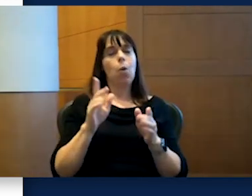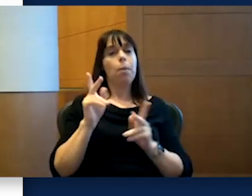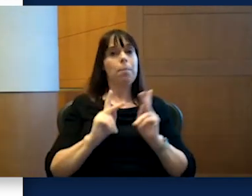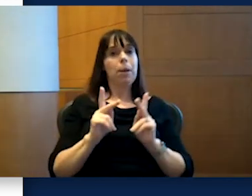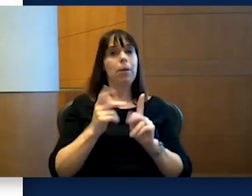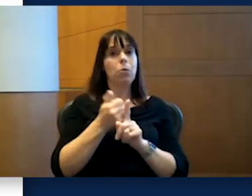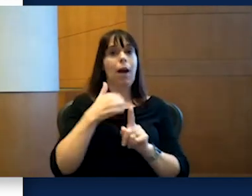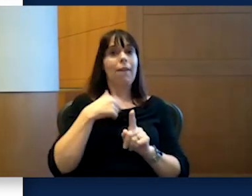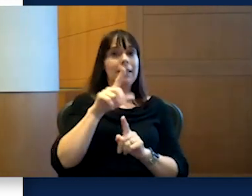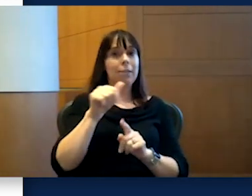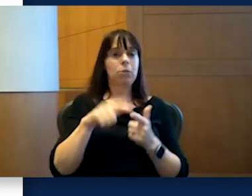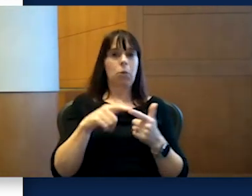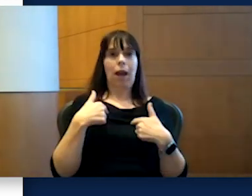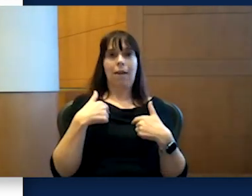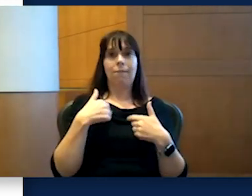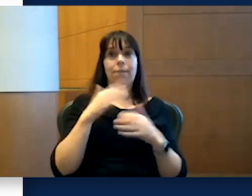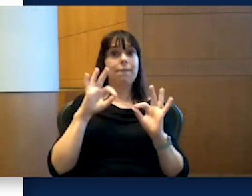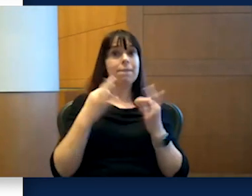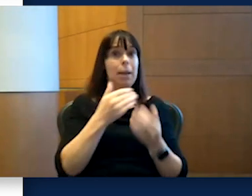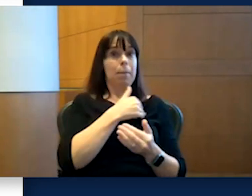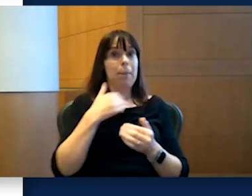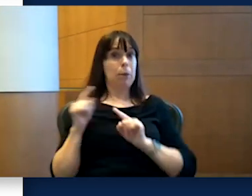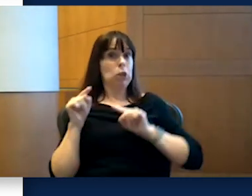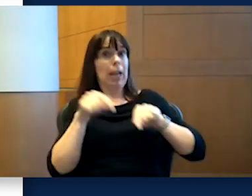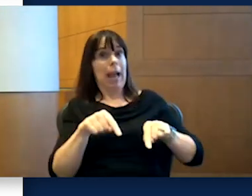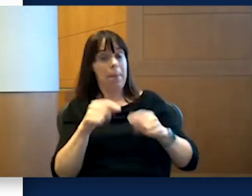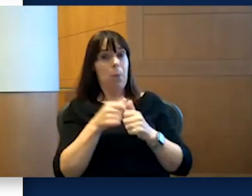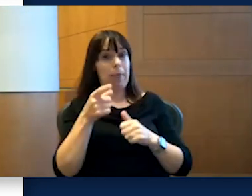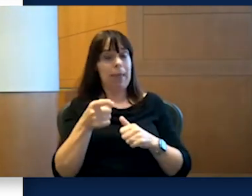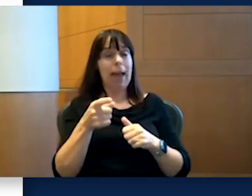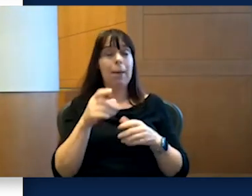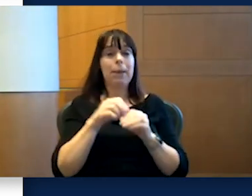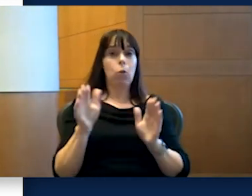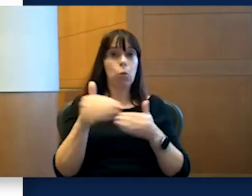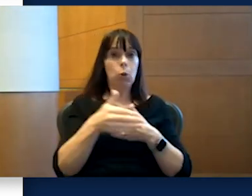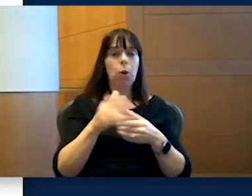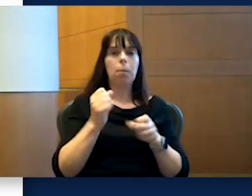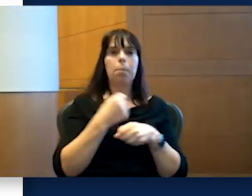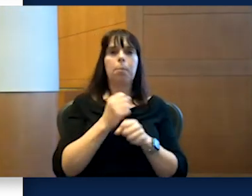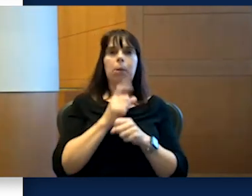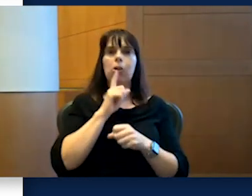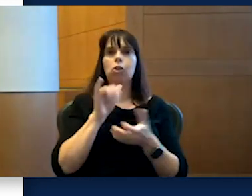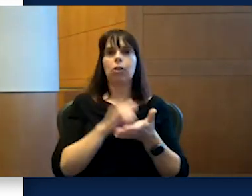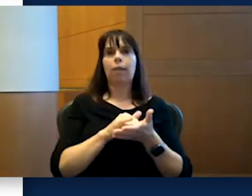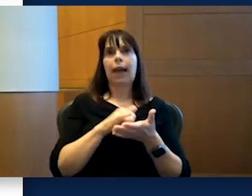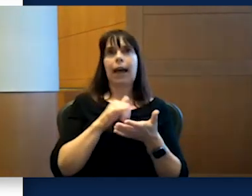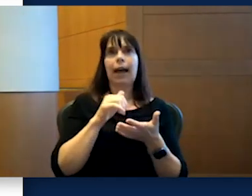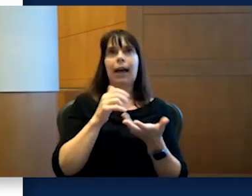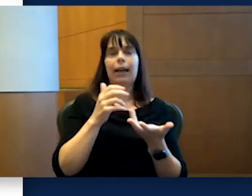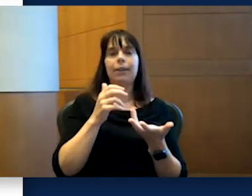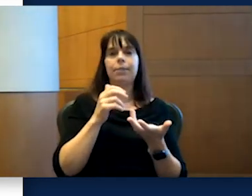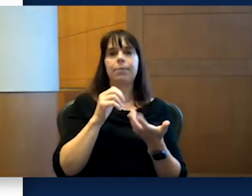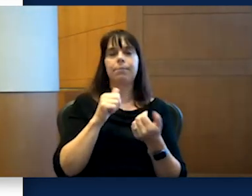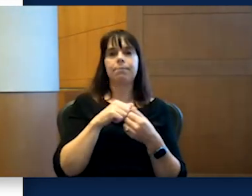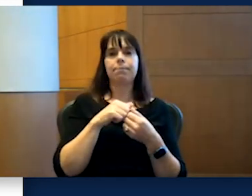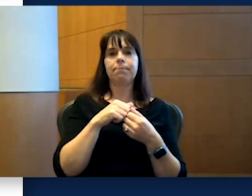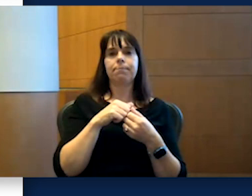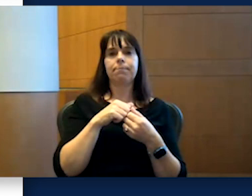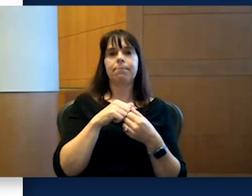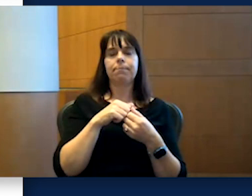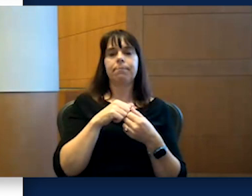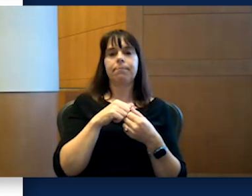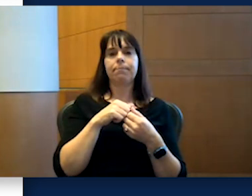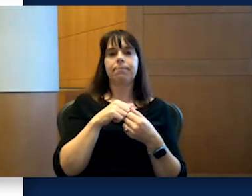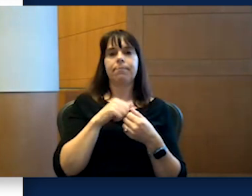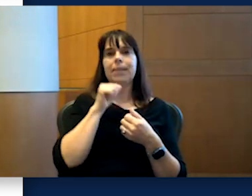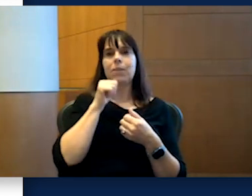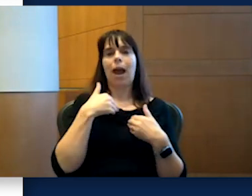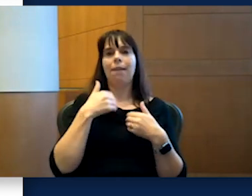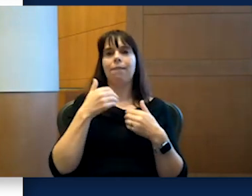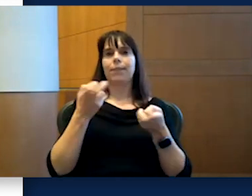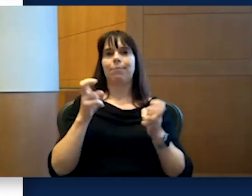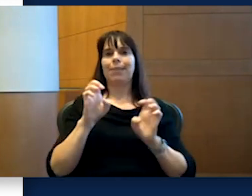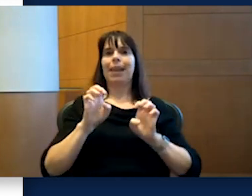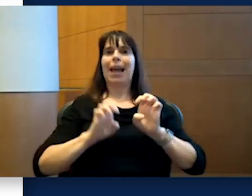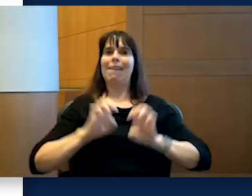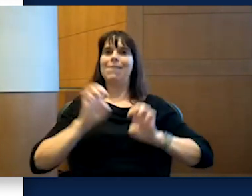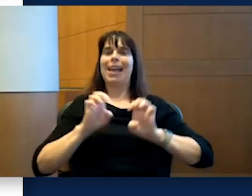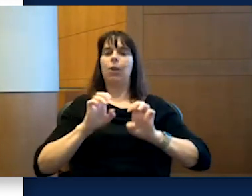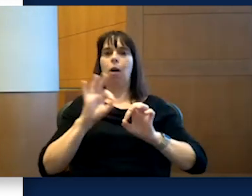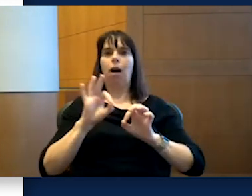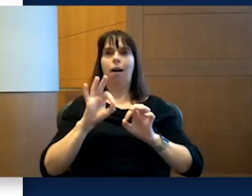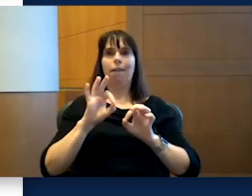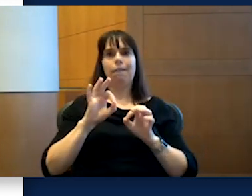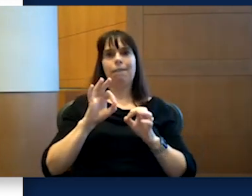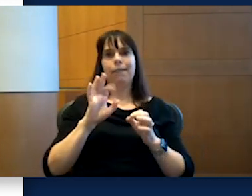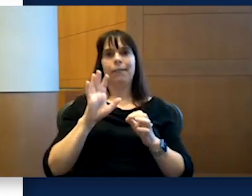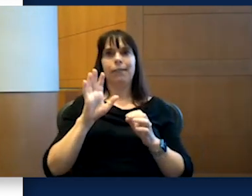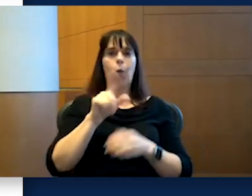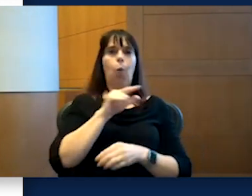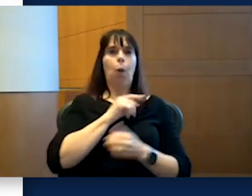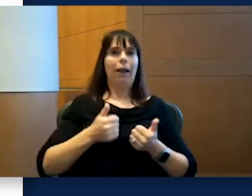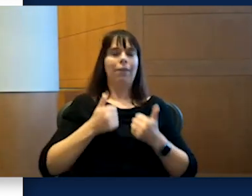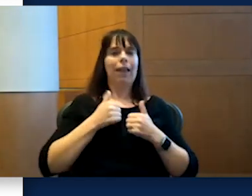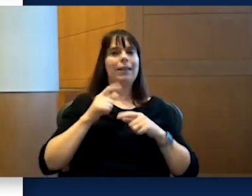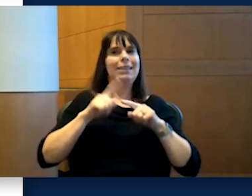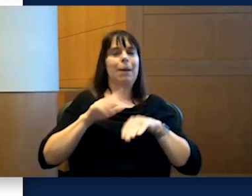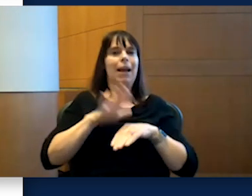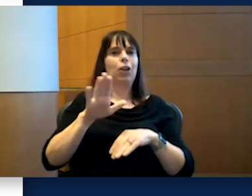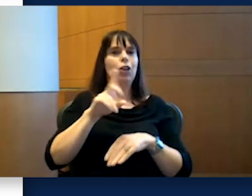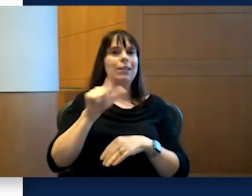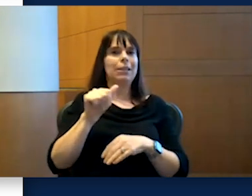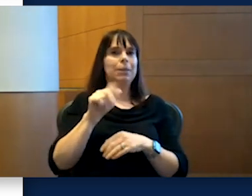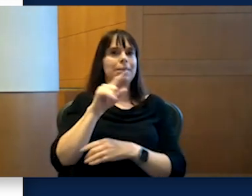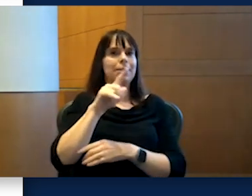And then worked to really enhance the accessibility of COVID vaccination and screening clinics.